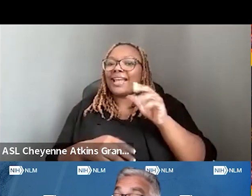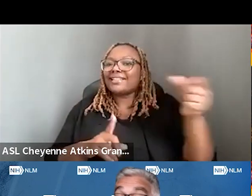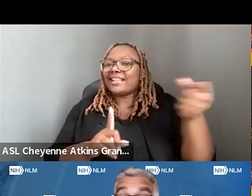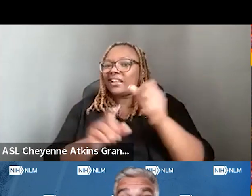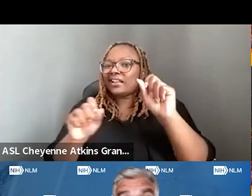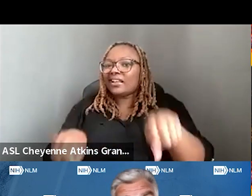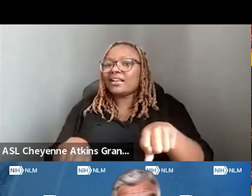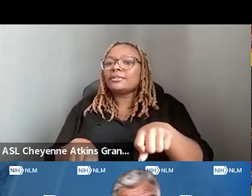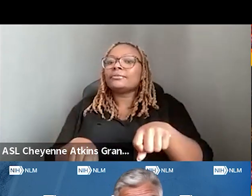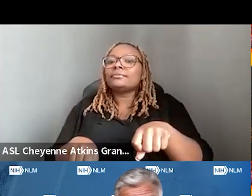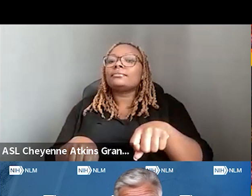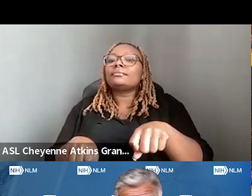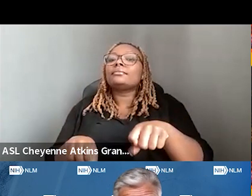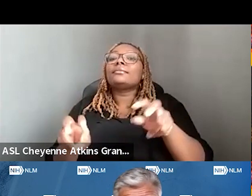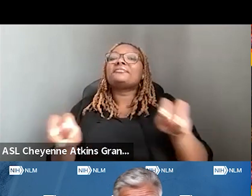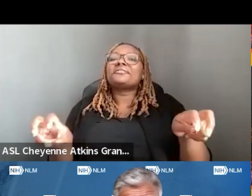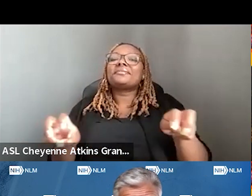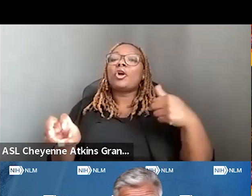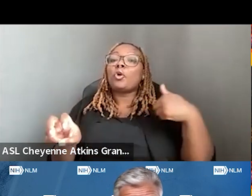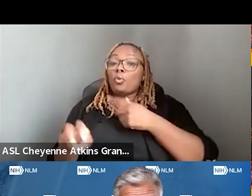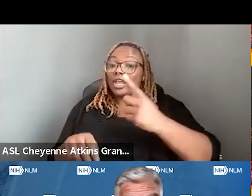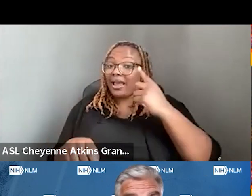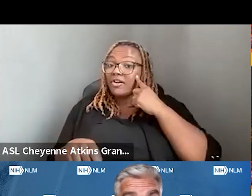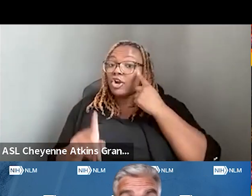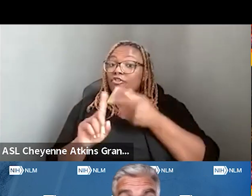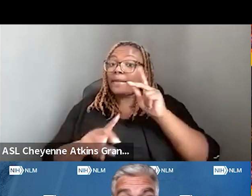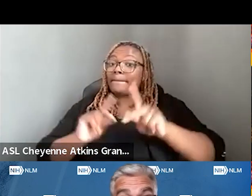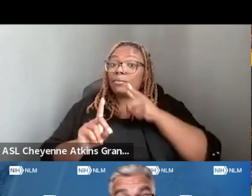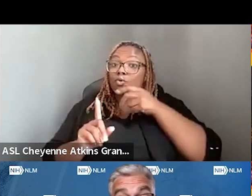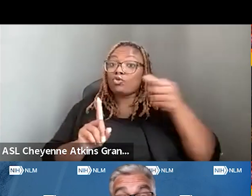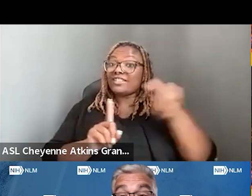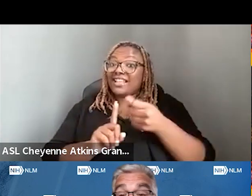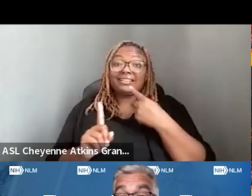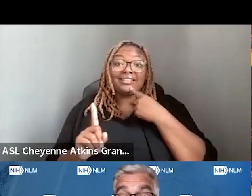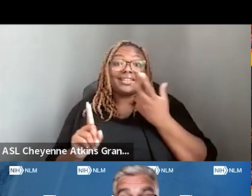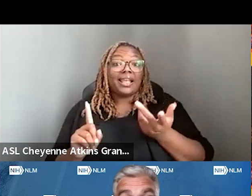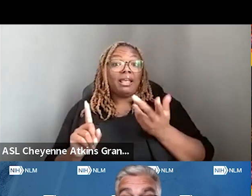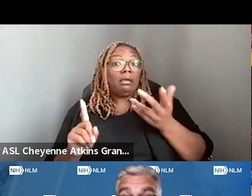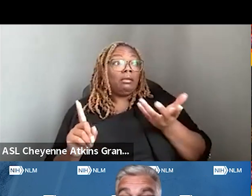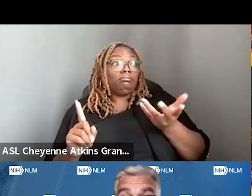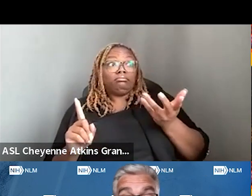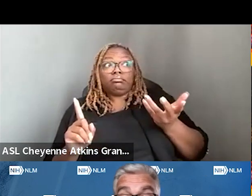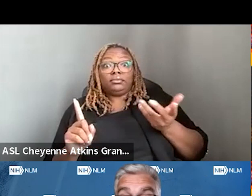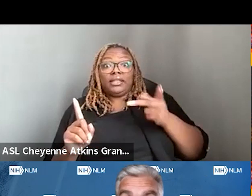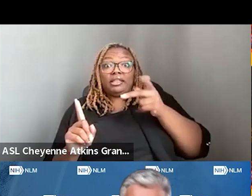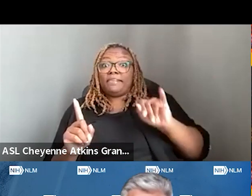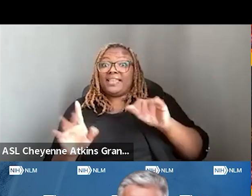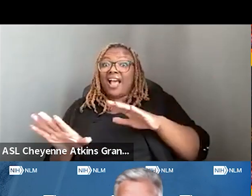We have heard from people that are delegates that said, hey, my -- the PI left.